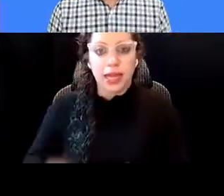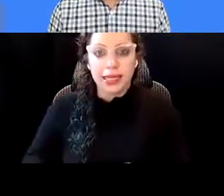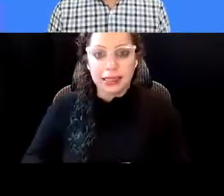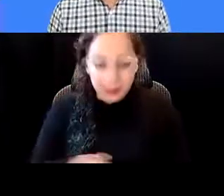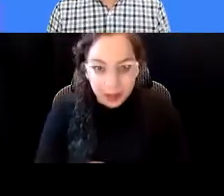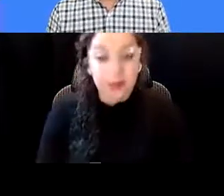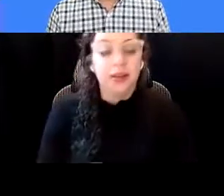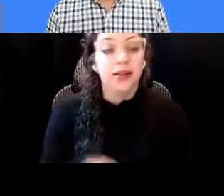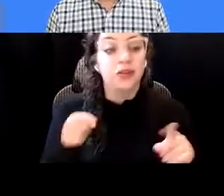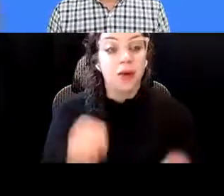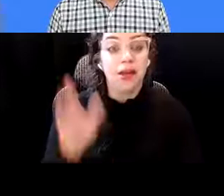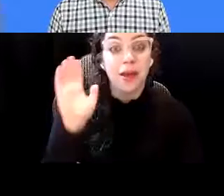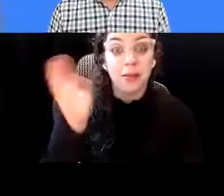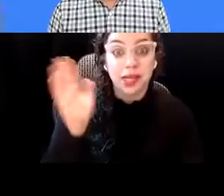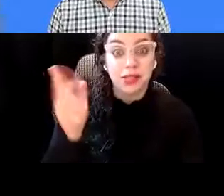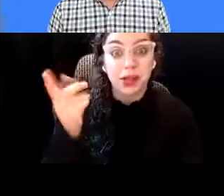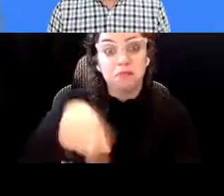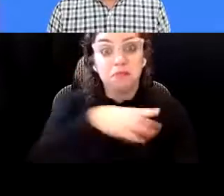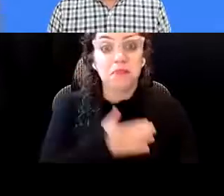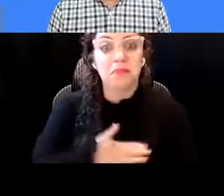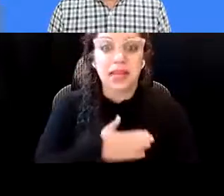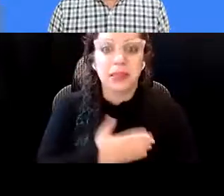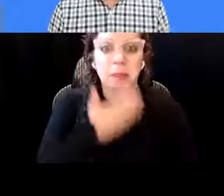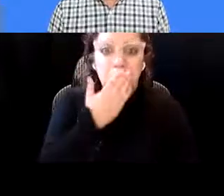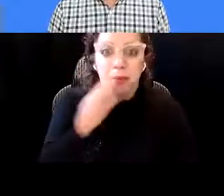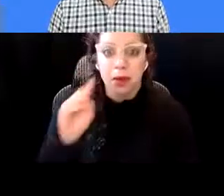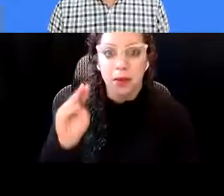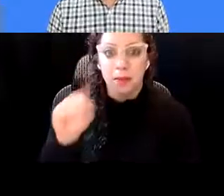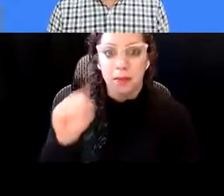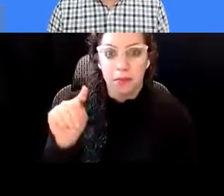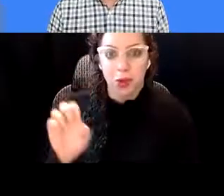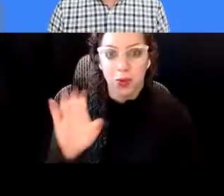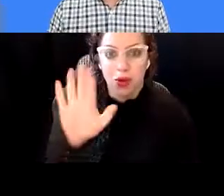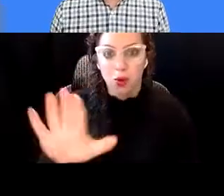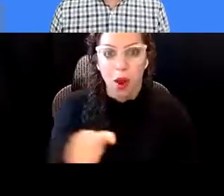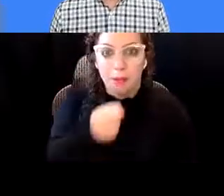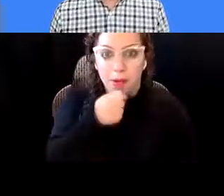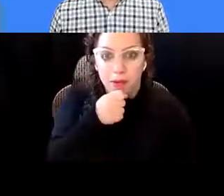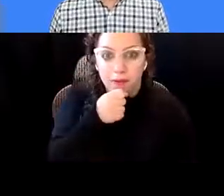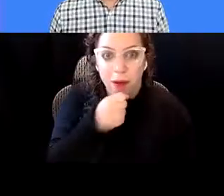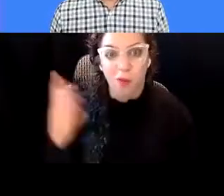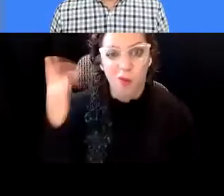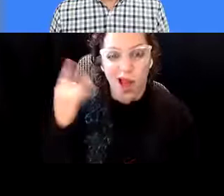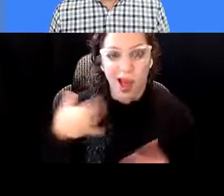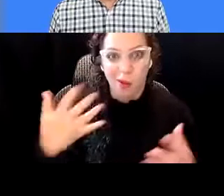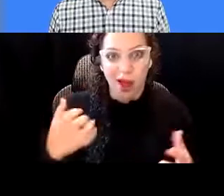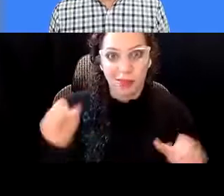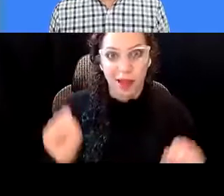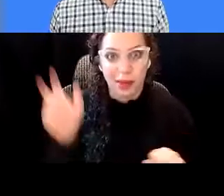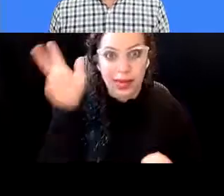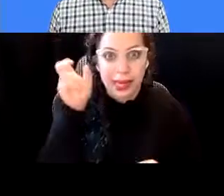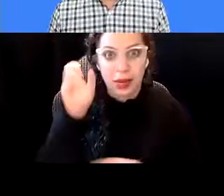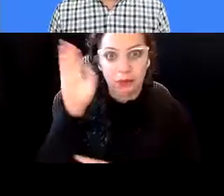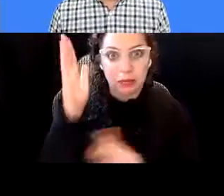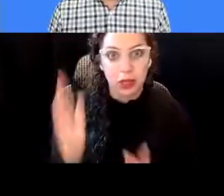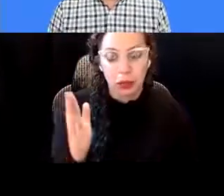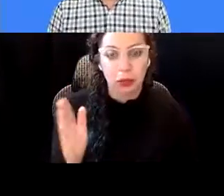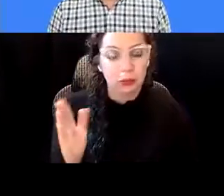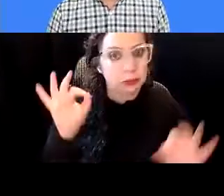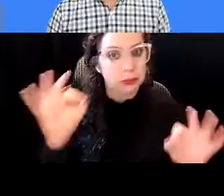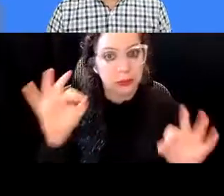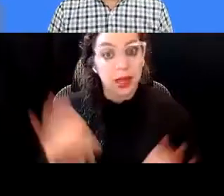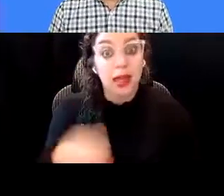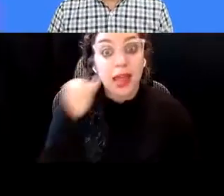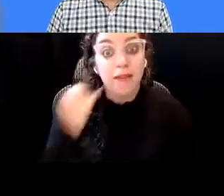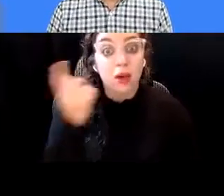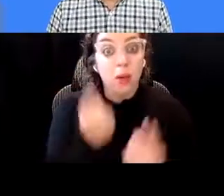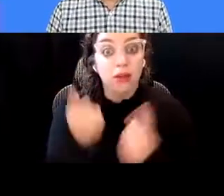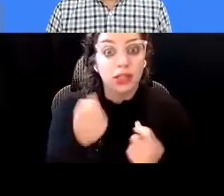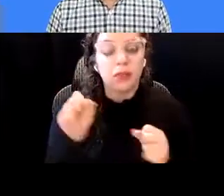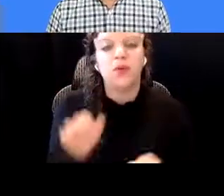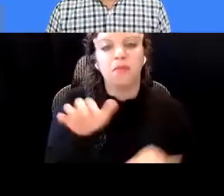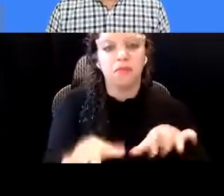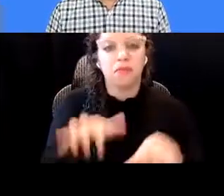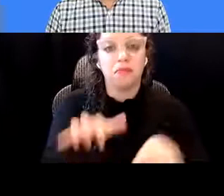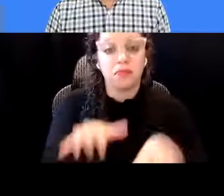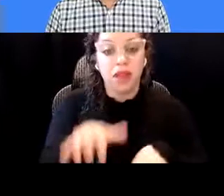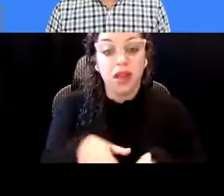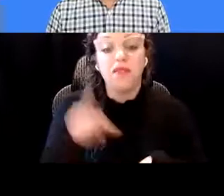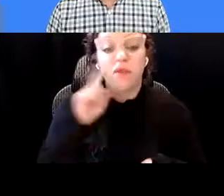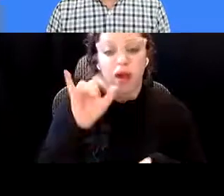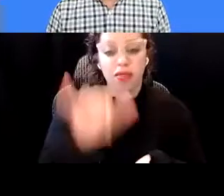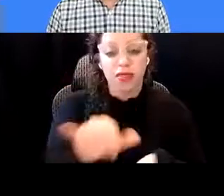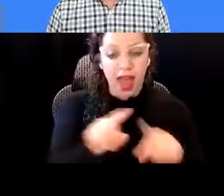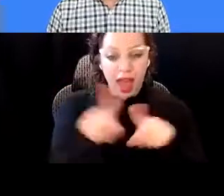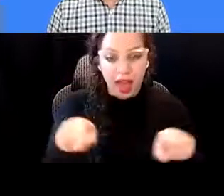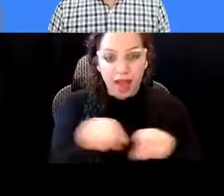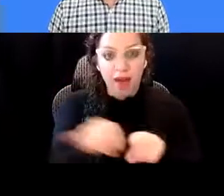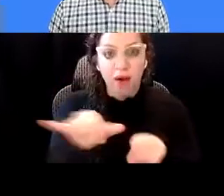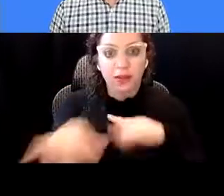During the presentation, we ask that you mute your microphone for the best sound quality from the speaker. If you have any questions, please put your question in the chat box. The chat box icon is also at the bottom of your screen.